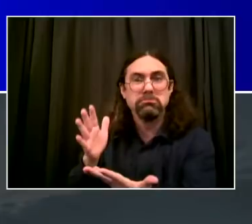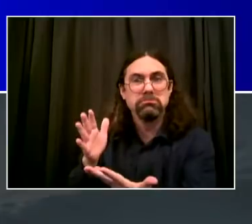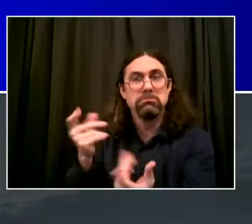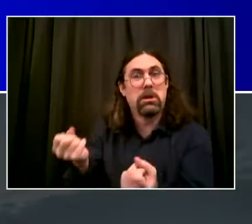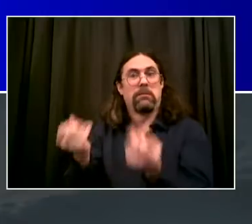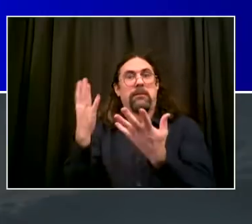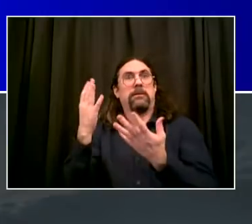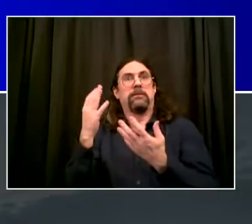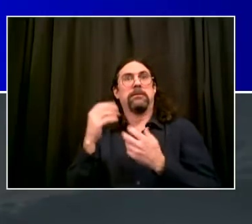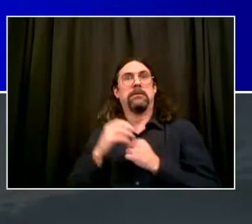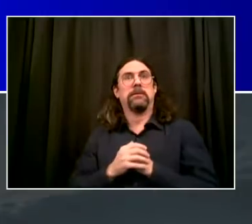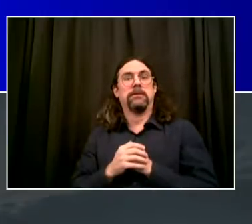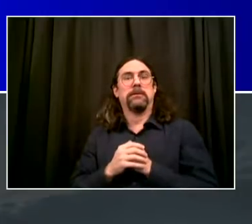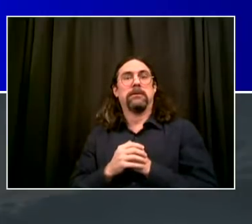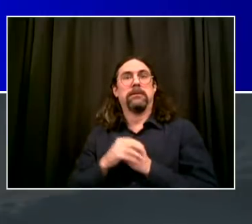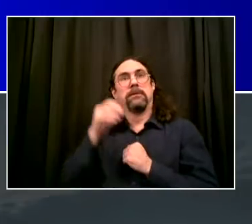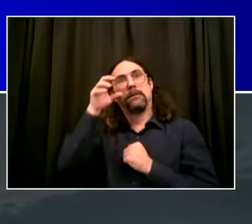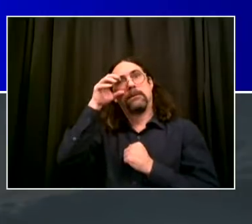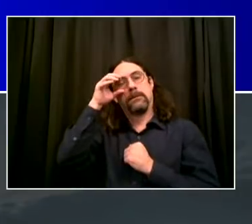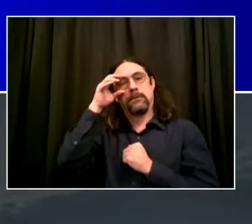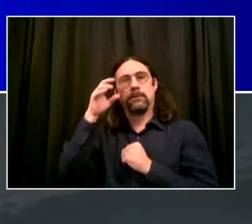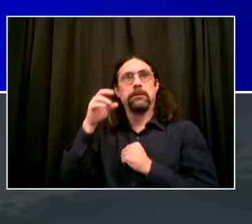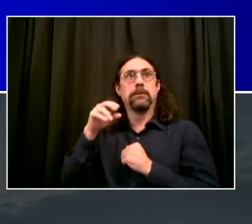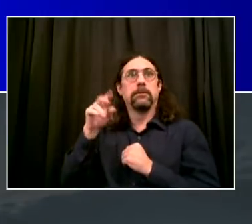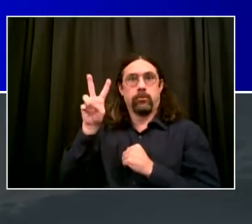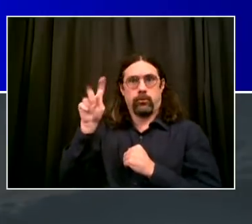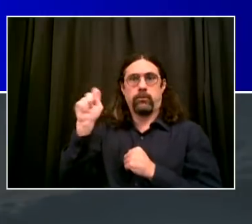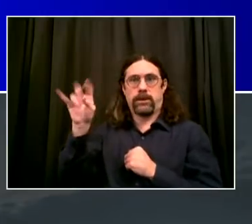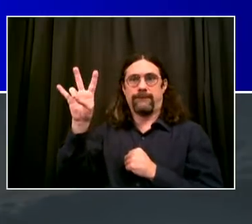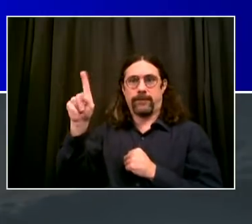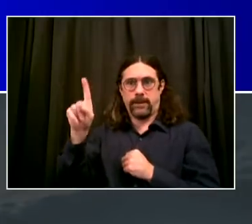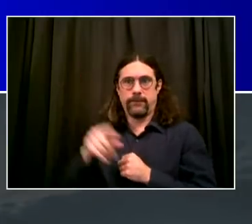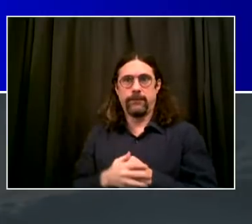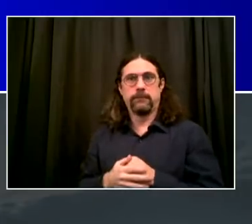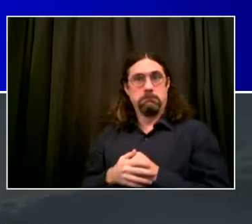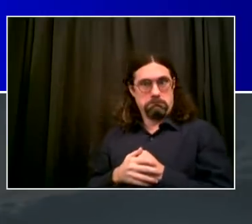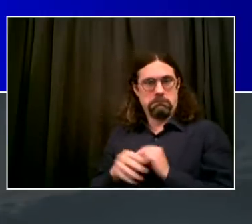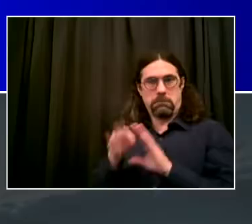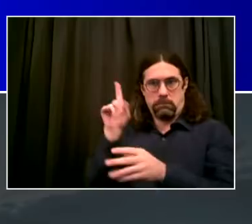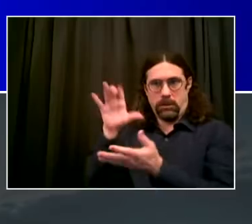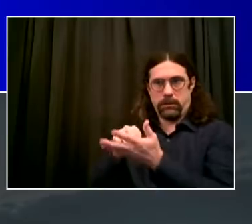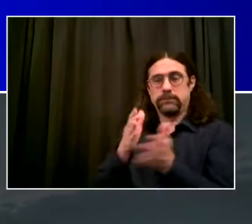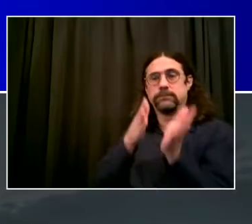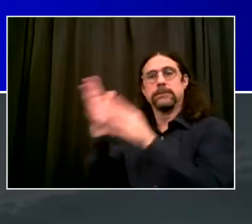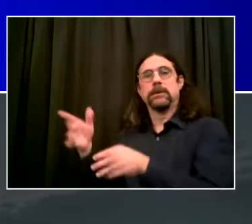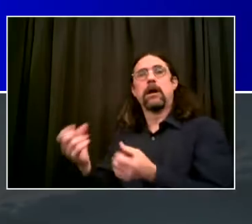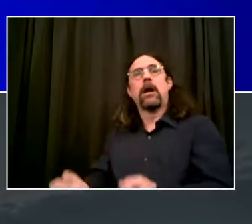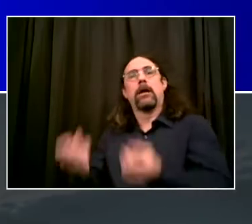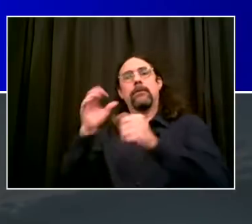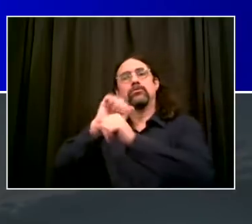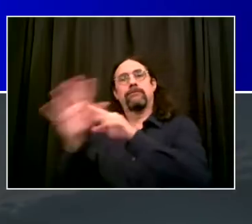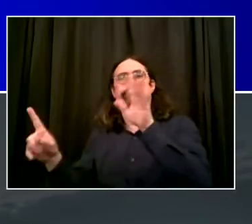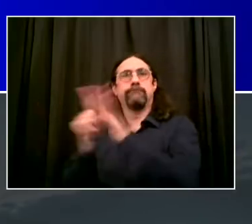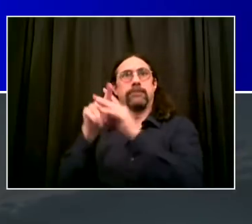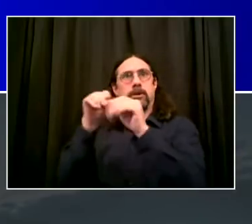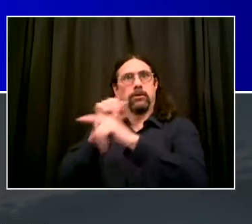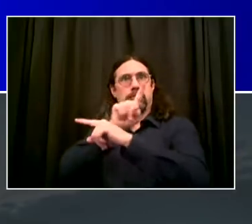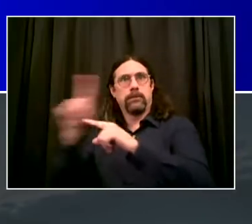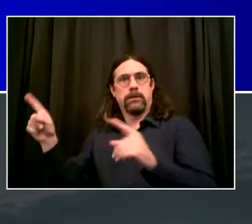THAT NUMBER UNDER 2.0. CURRENT N NEW